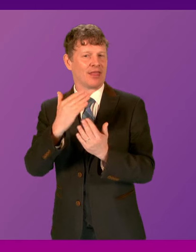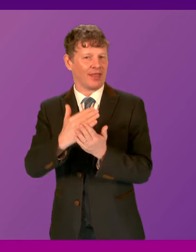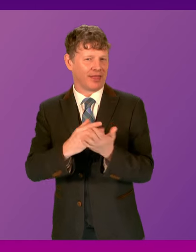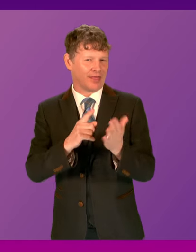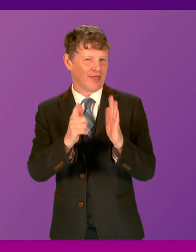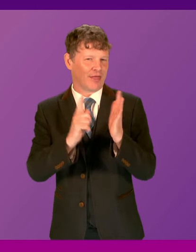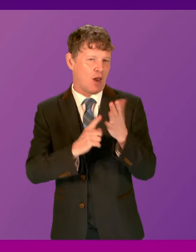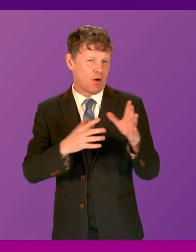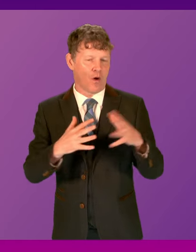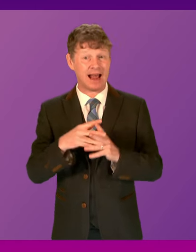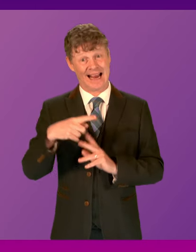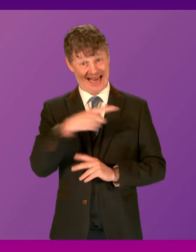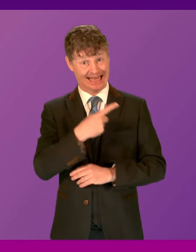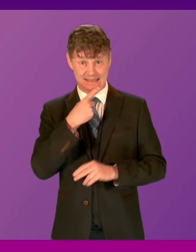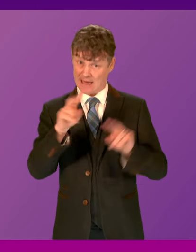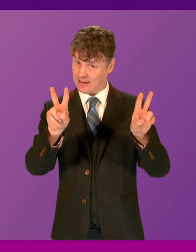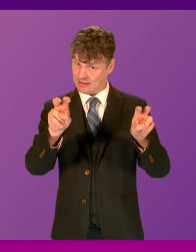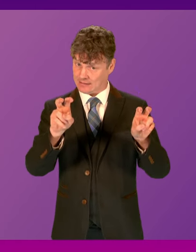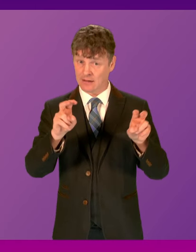“the stirring up of hatred can contribute to a